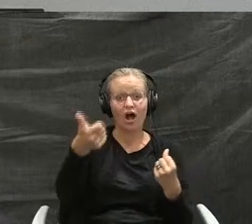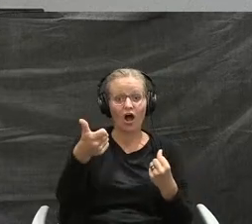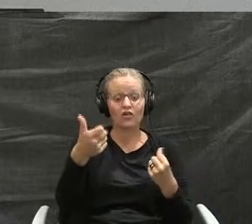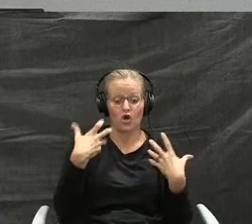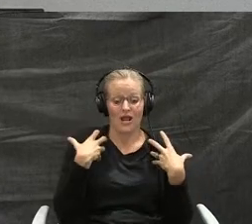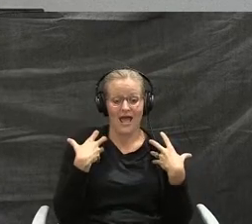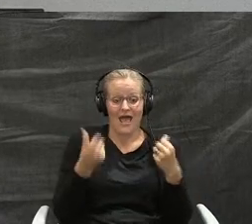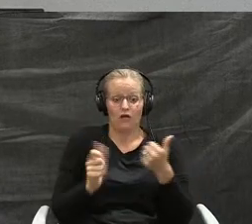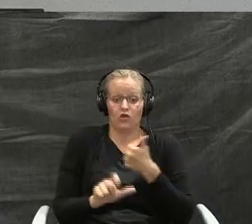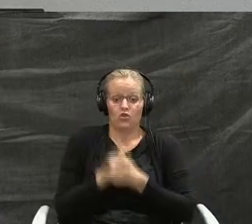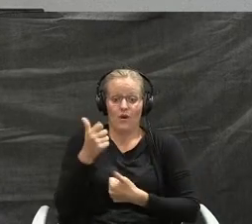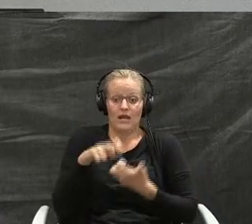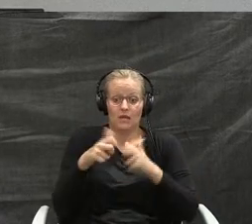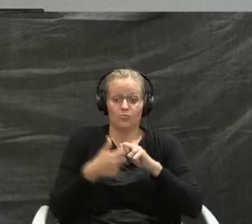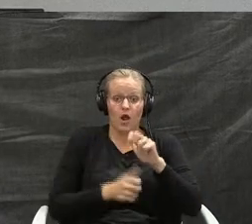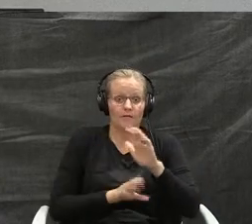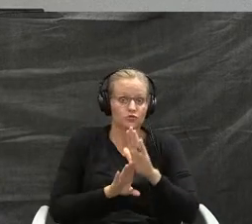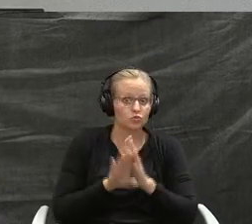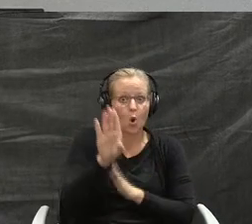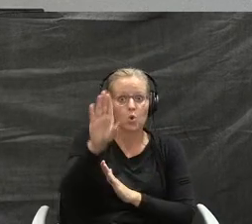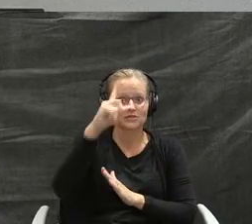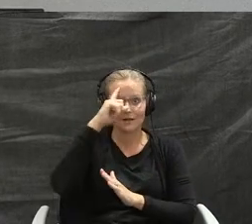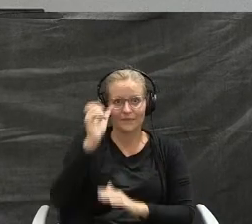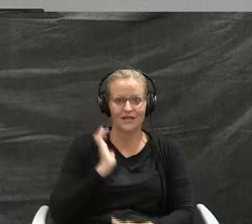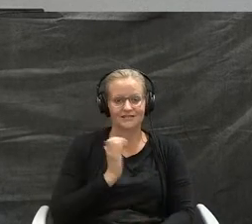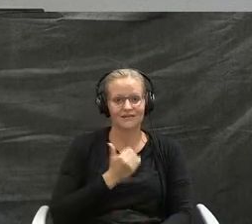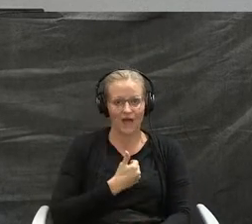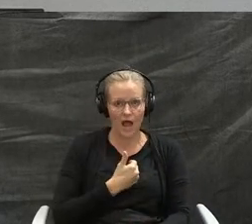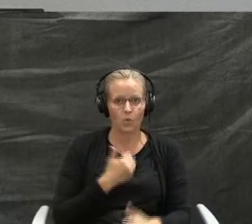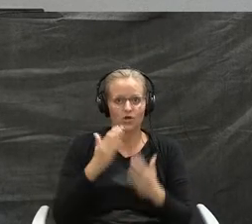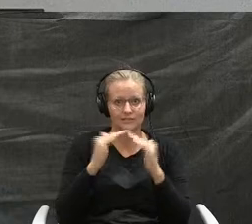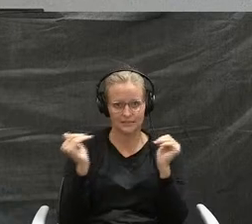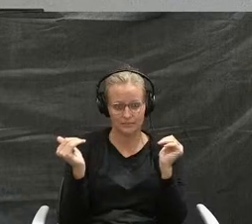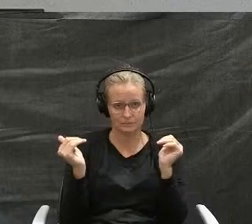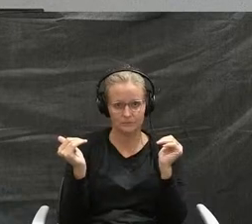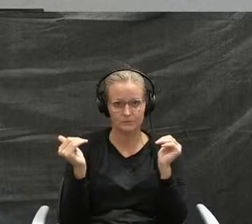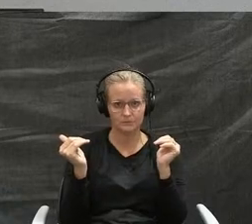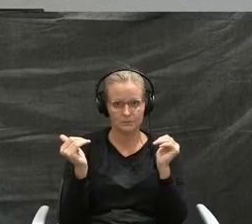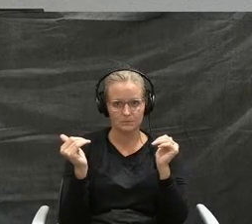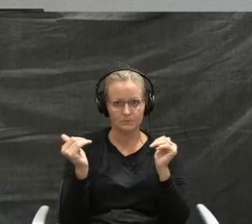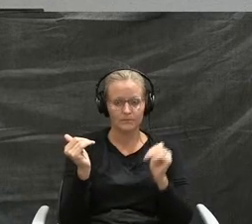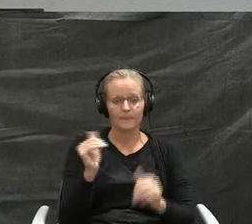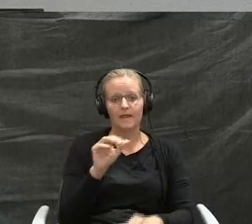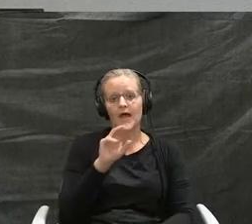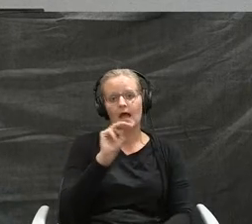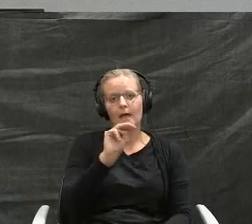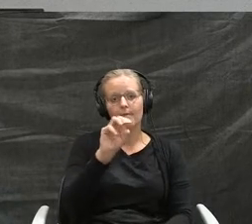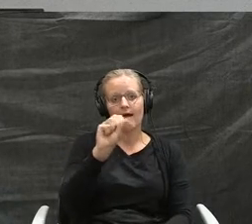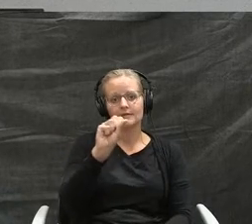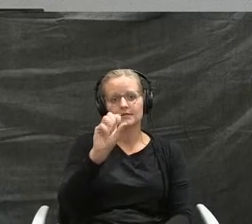A speaker I listened to at last night's MSB a conference cited the thousands of deaths and